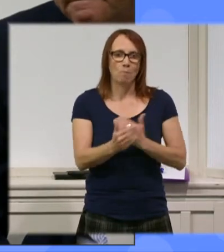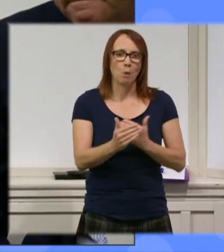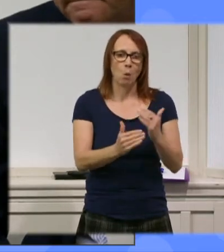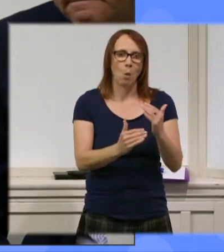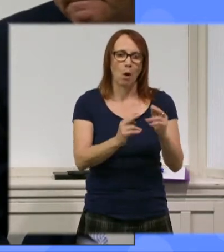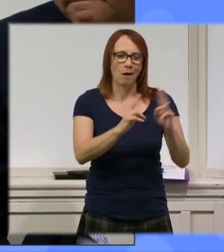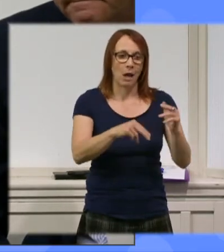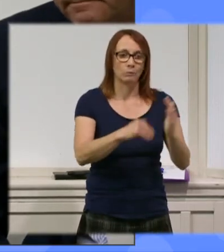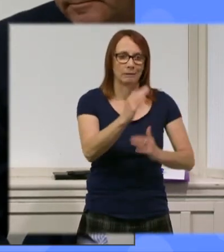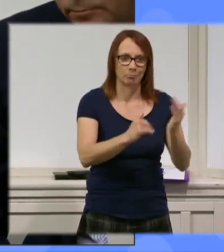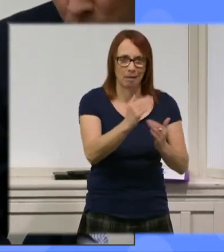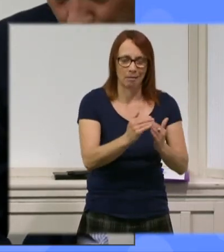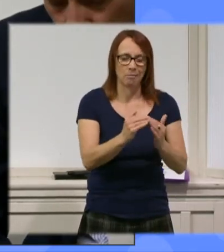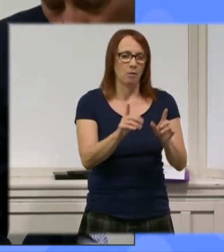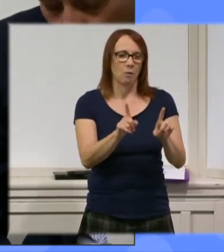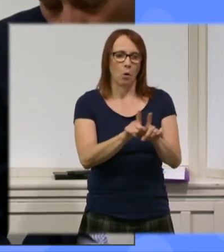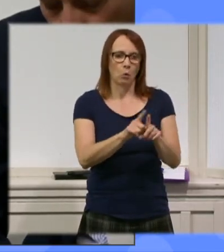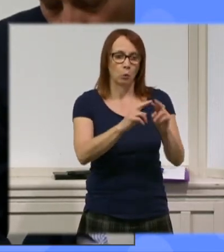more energy efficient so that the bills aren't higher is a question of taking